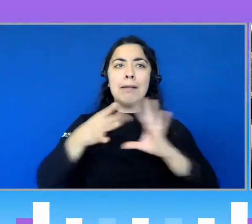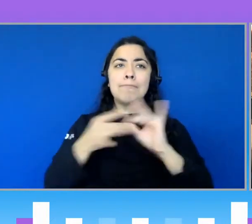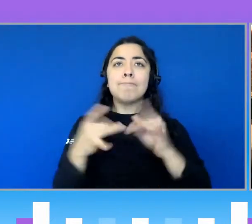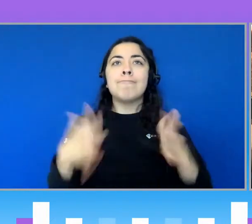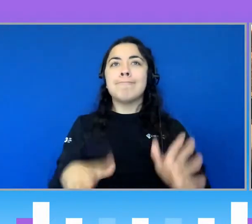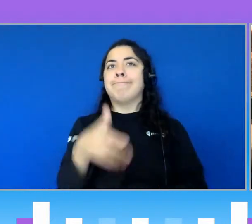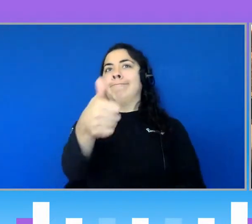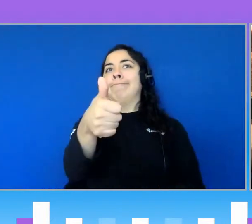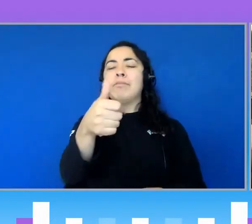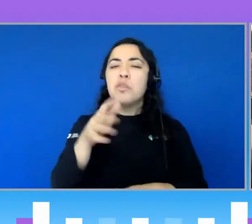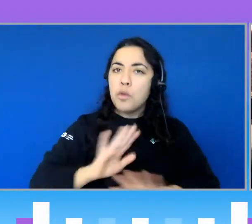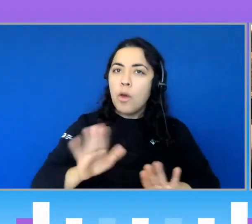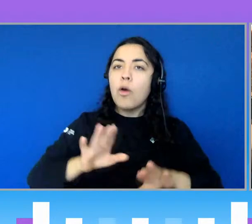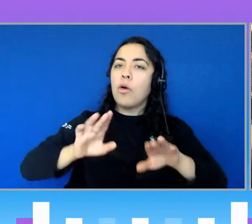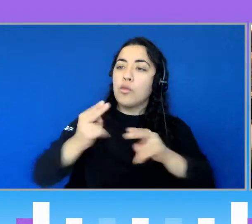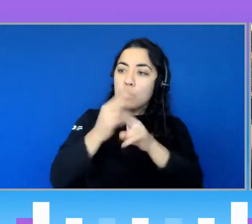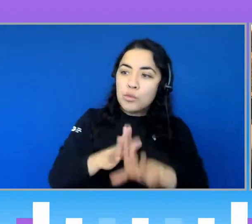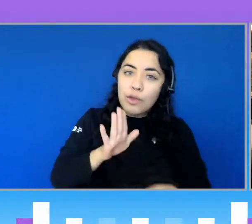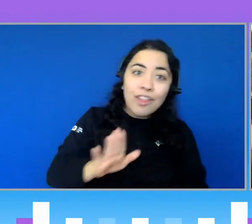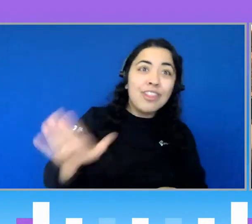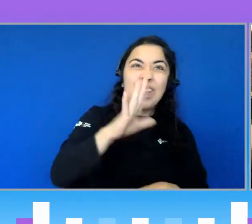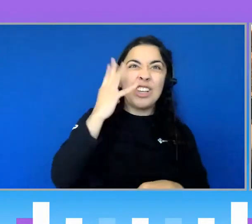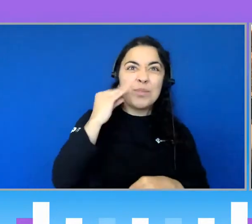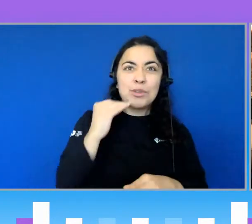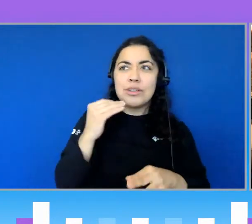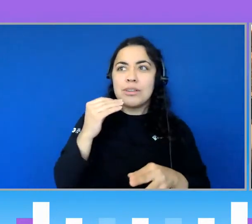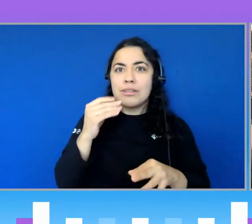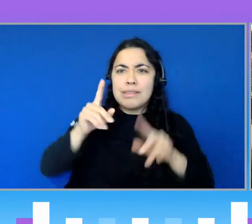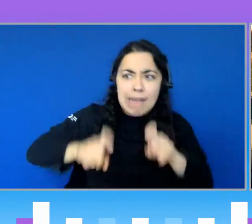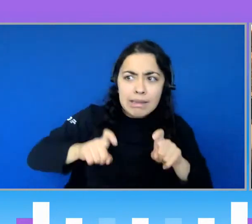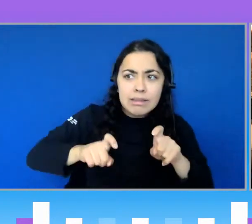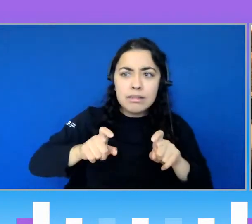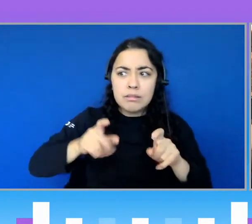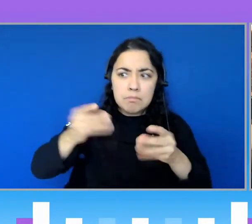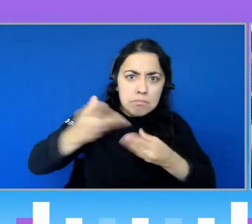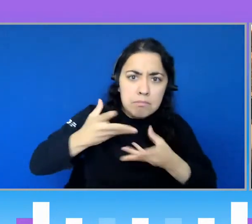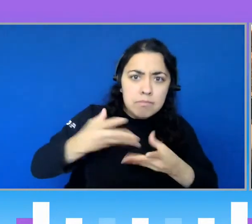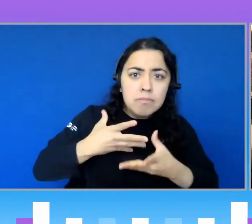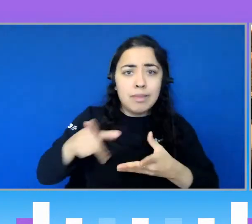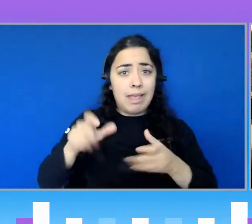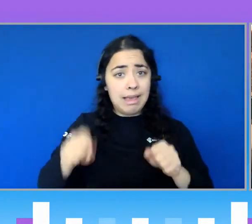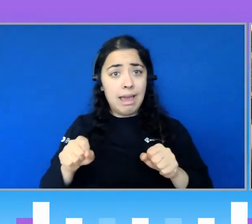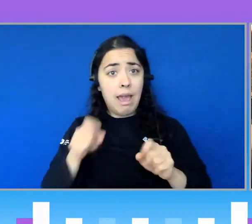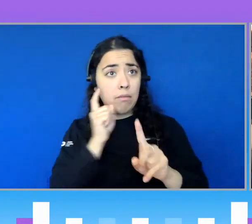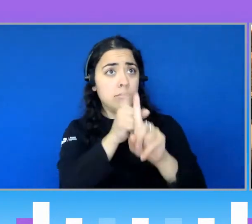with real users. See what happens if that. If you don't have alt text, can a user test that? Can a user still